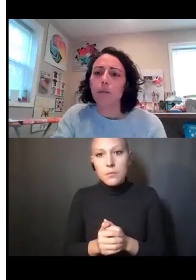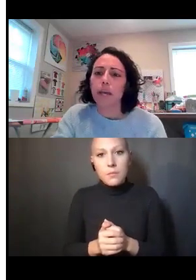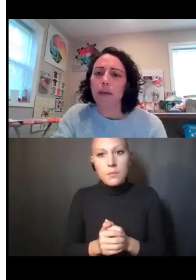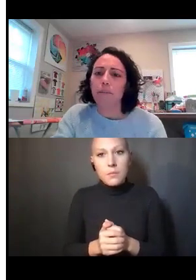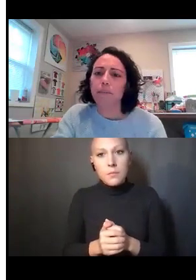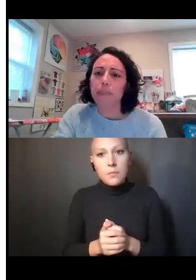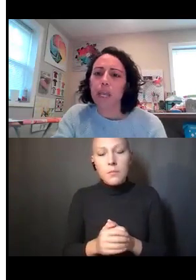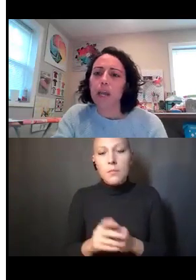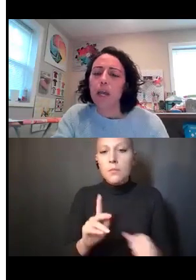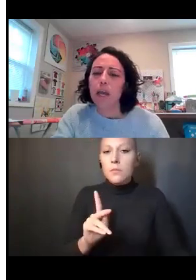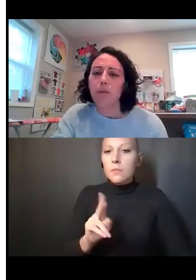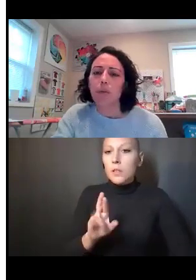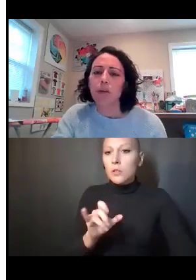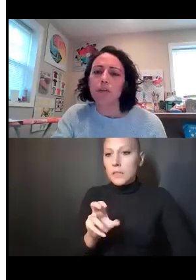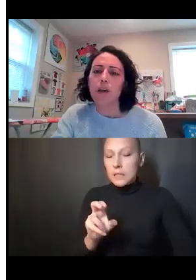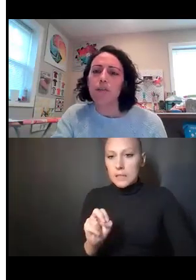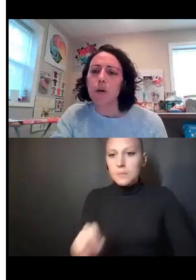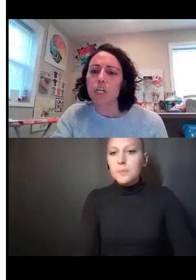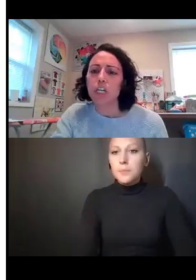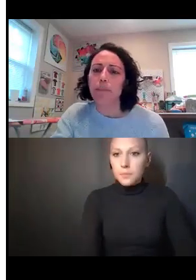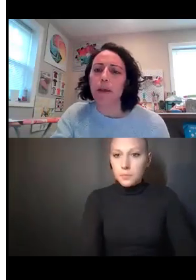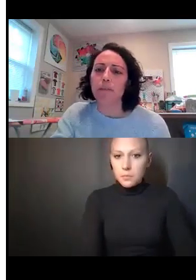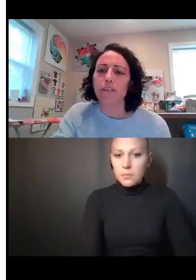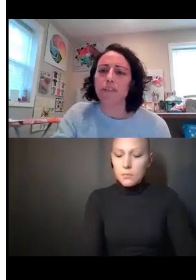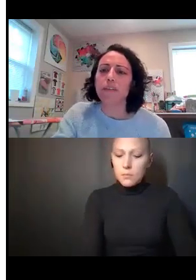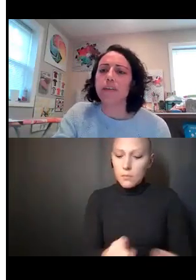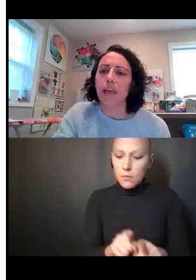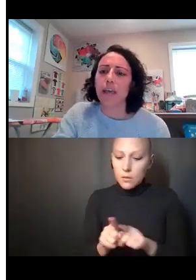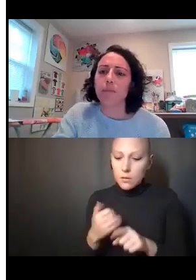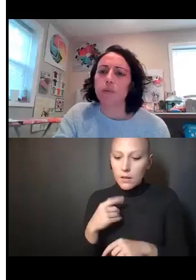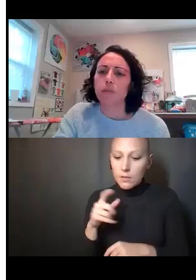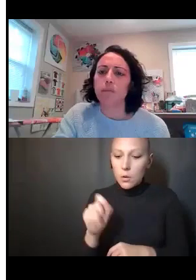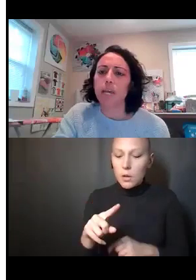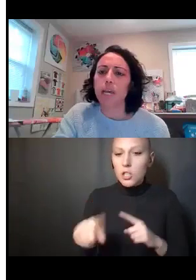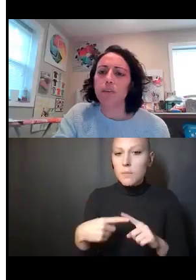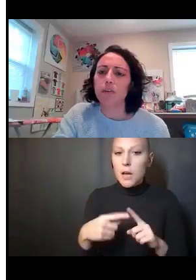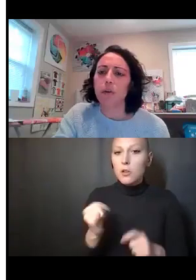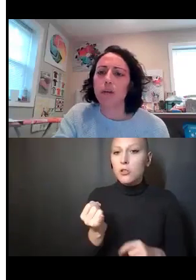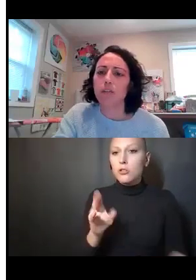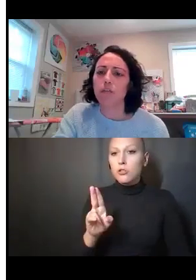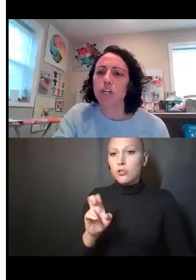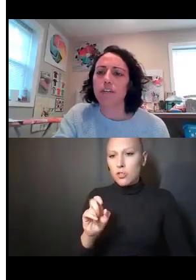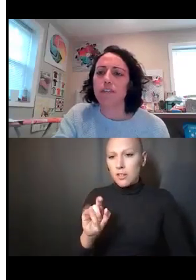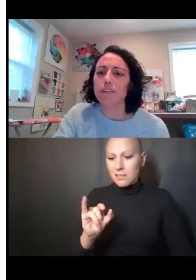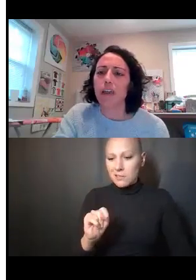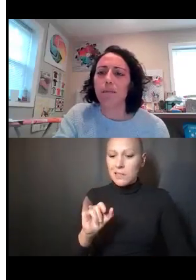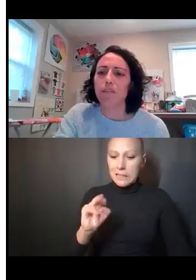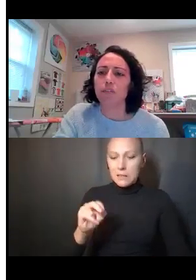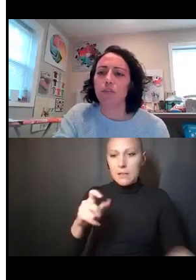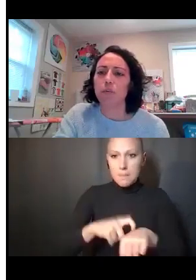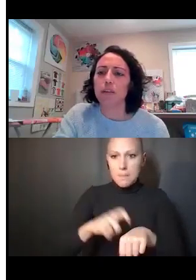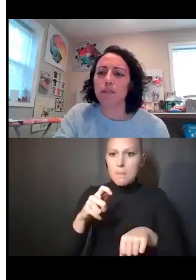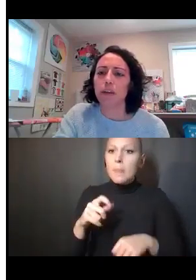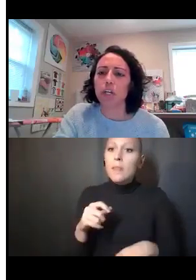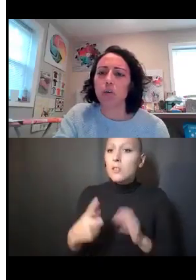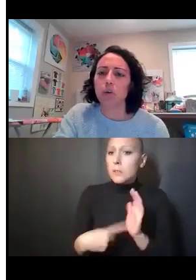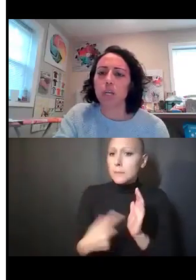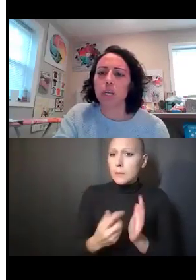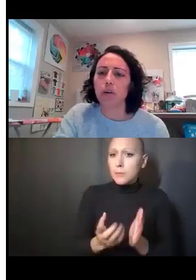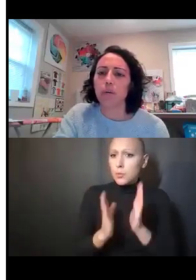Kristin Ta: Okay, you all saw the question about Just-in-Time. Sometimes the requests for Just-in-Time is due within a very short window.